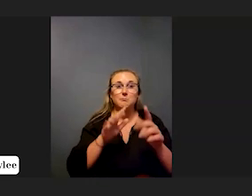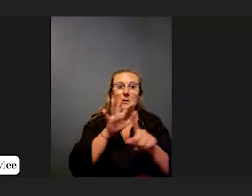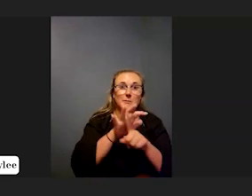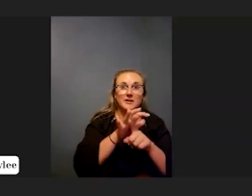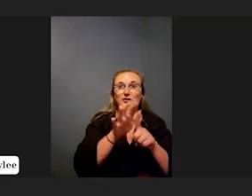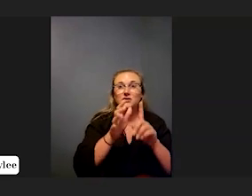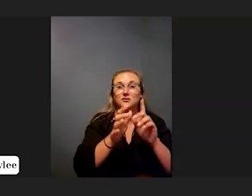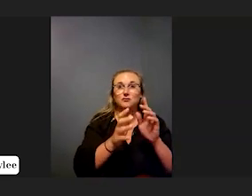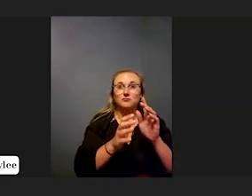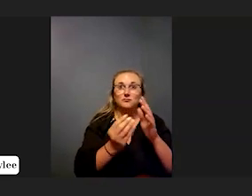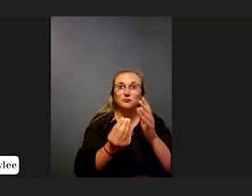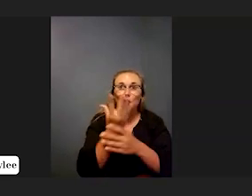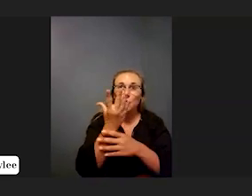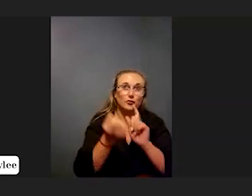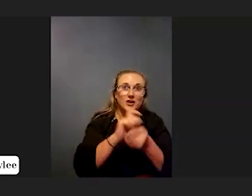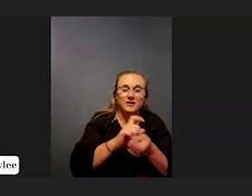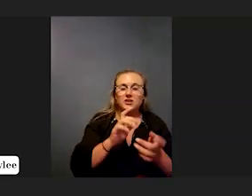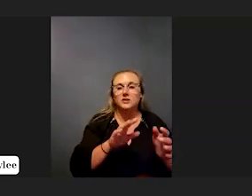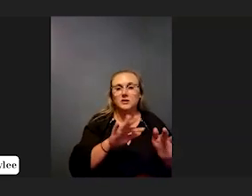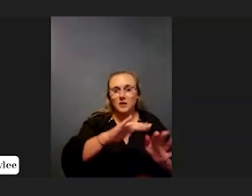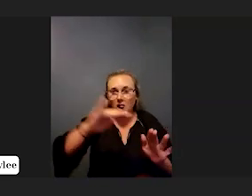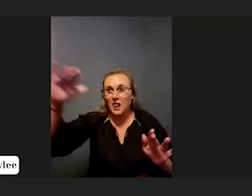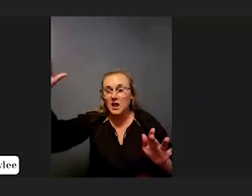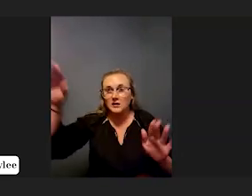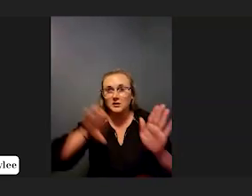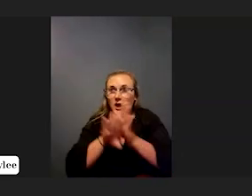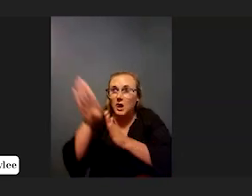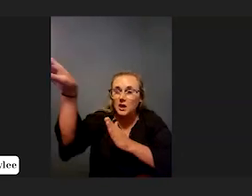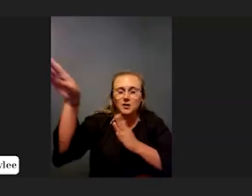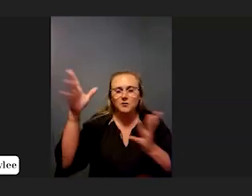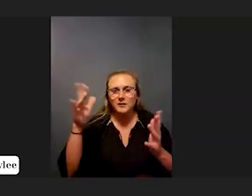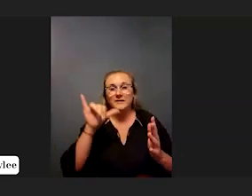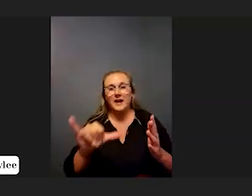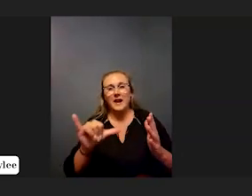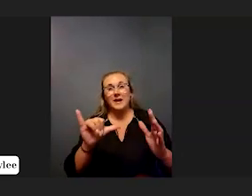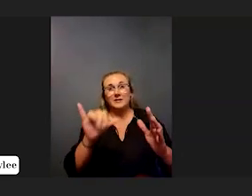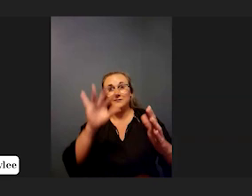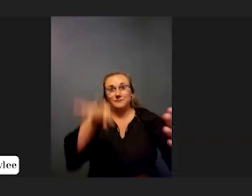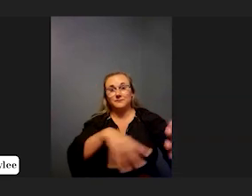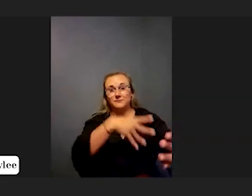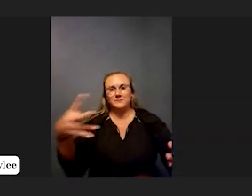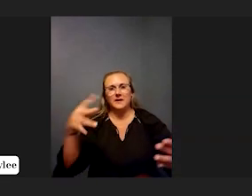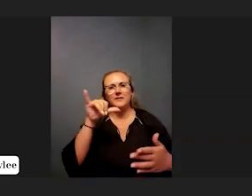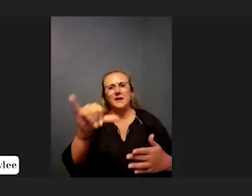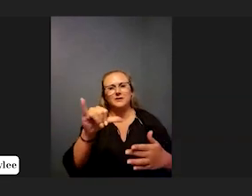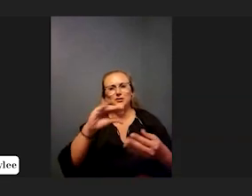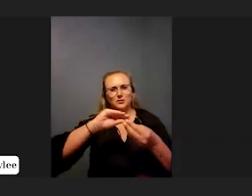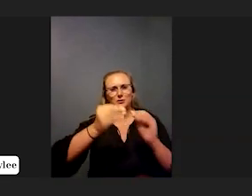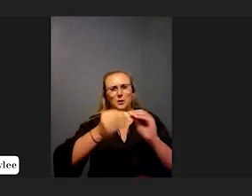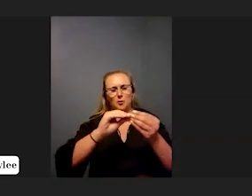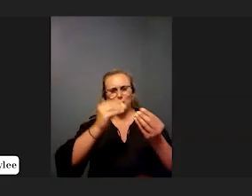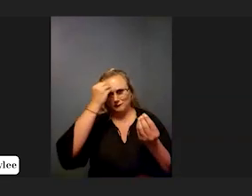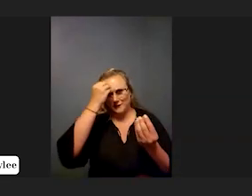Uh, those charts and graphs are communicating what is basically numerical tabular data in an inaccessible format.